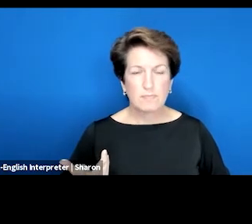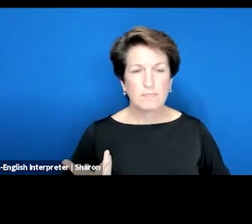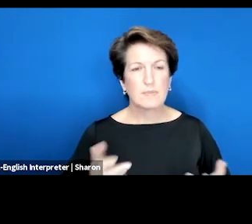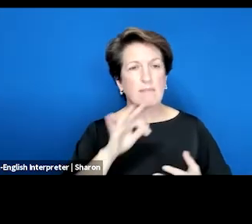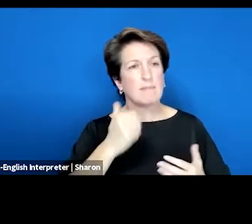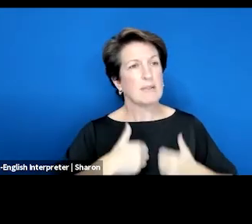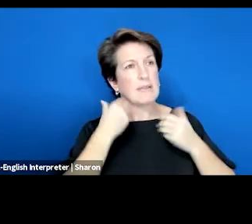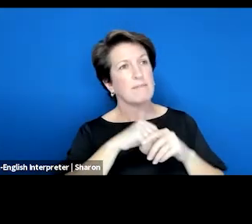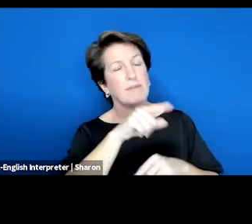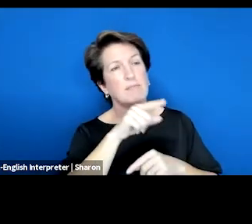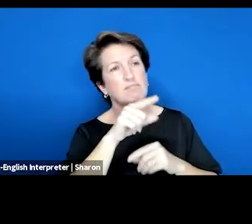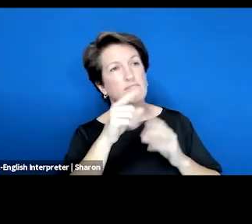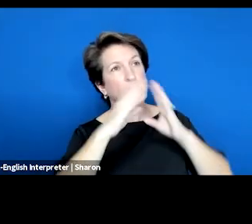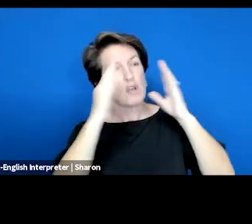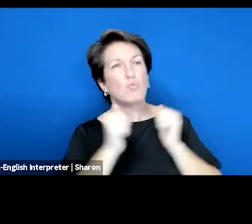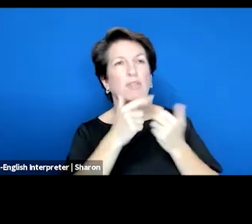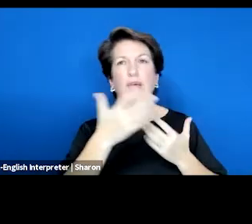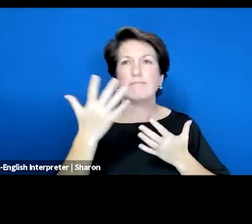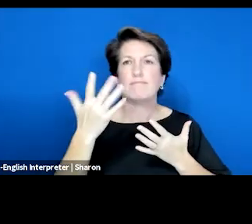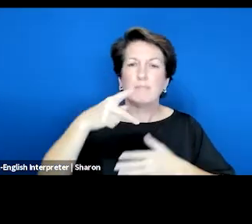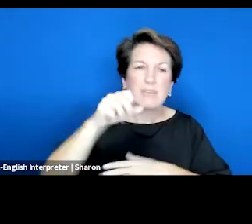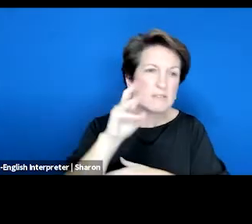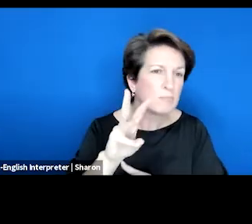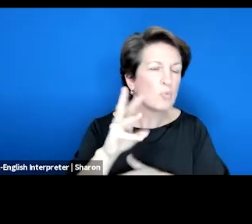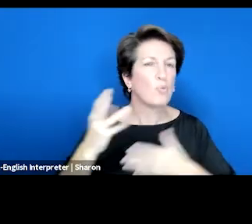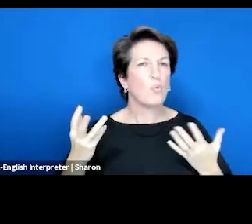Canadian context or in Ontario context unfortunately, that is certainly one of the